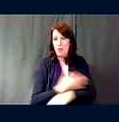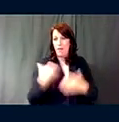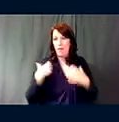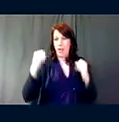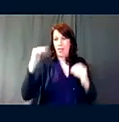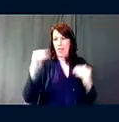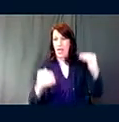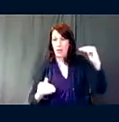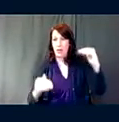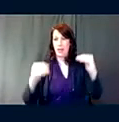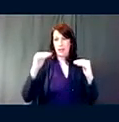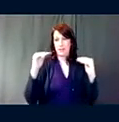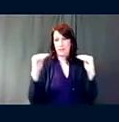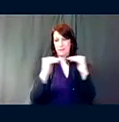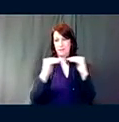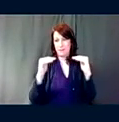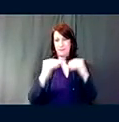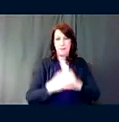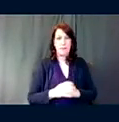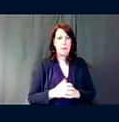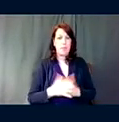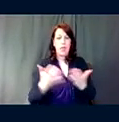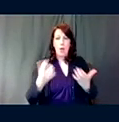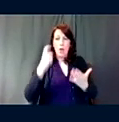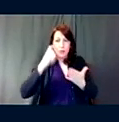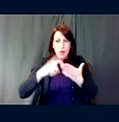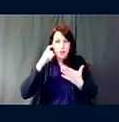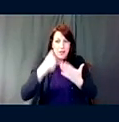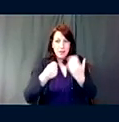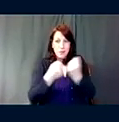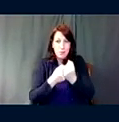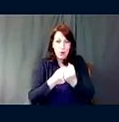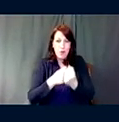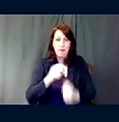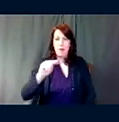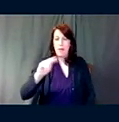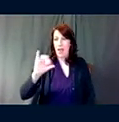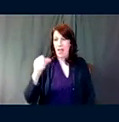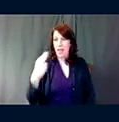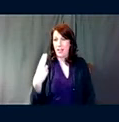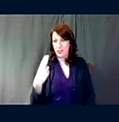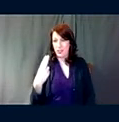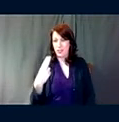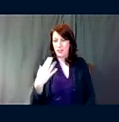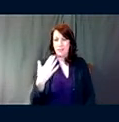HEALTH EQUITY. NEXT SLIDE PLEASE. SO I WANT TO ACKNOWLEDGE THE SUPPORT FROM THE NATIONAL